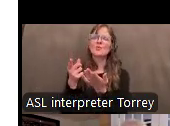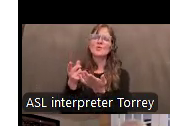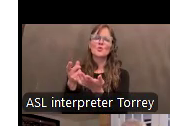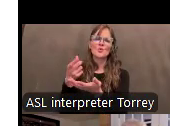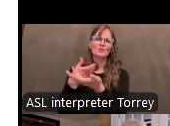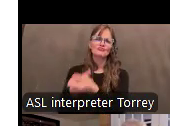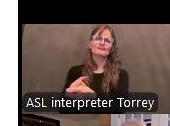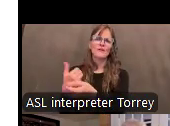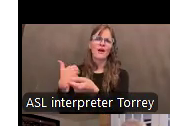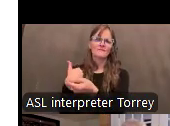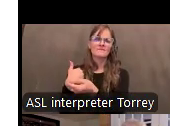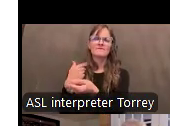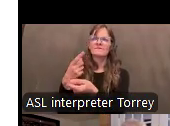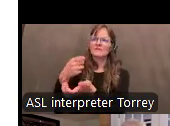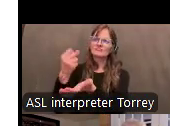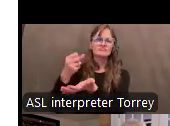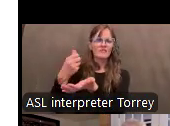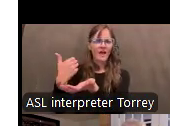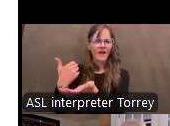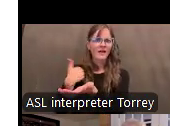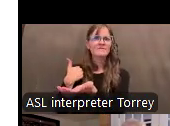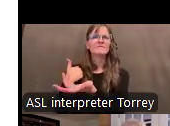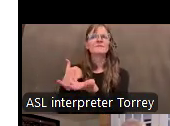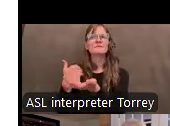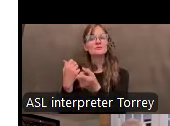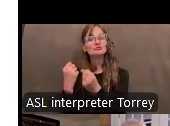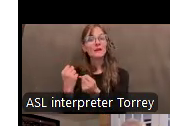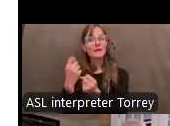We're not some online for-profit educational entity.